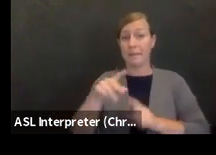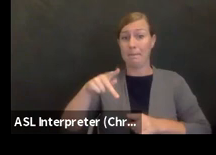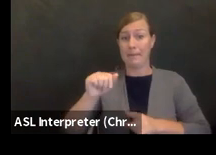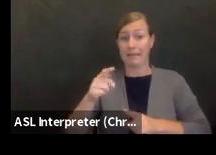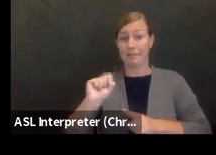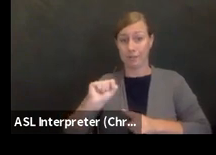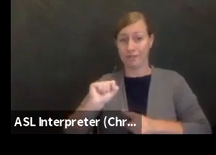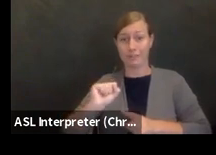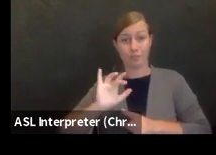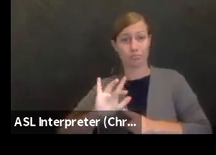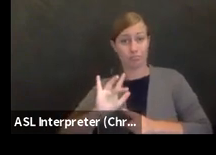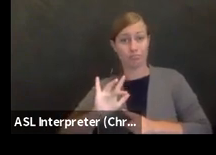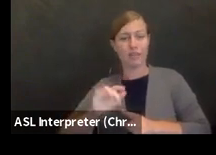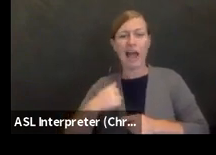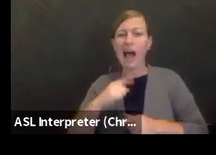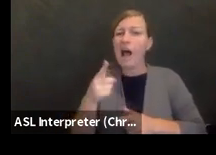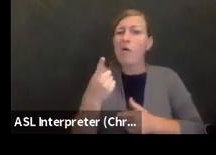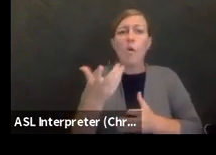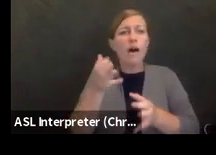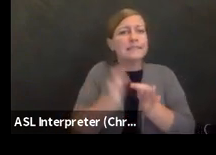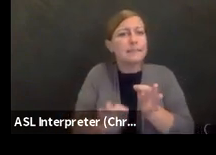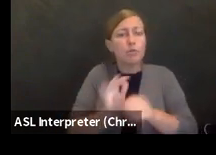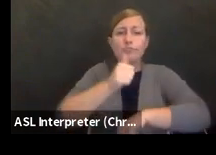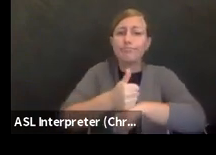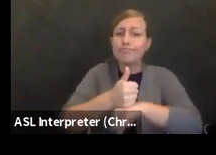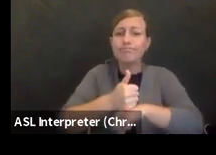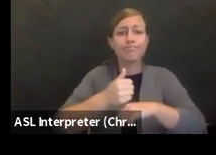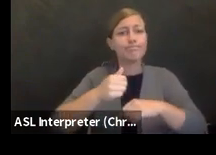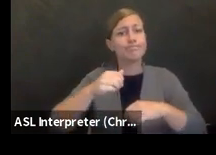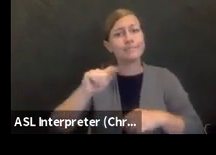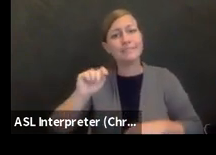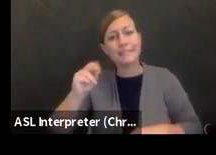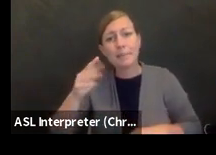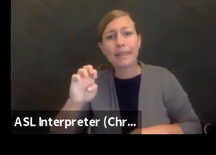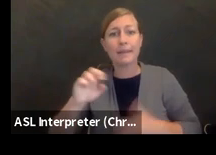ESD 112-- Kristina Wambold: And I just want a template, meaning that I want to be able to change it do something different with it.